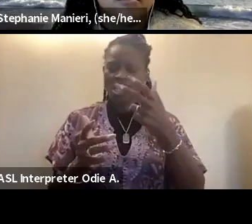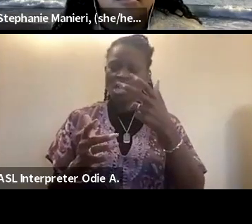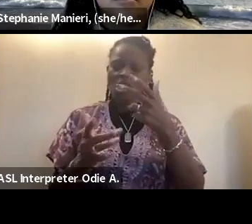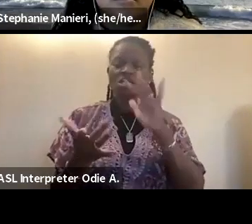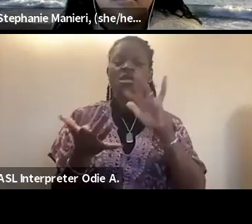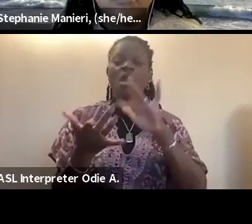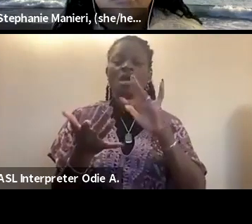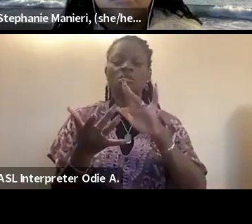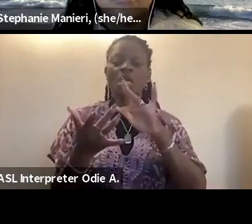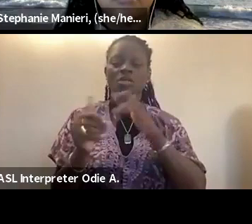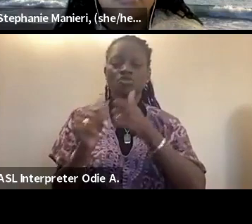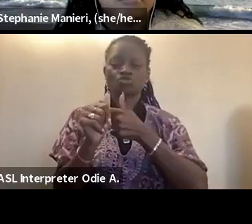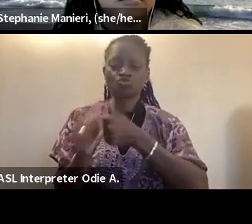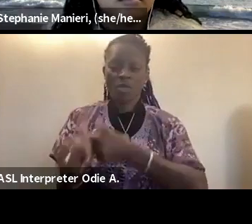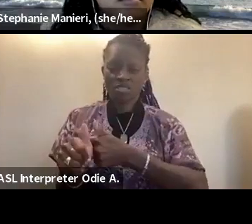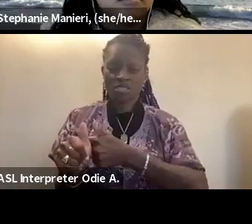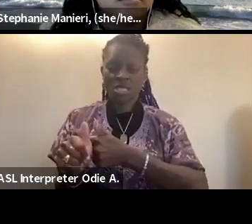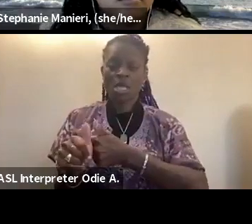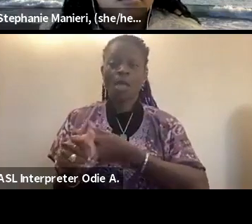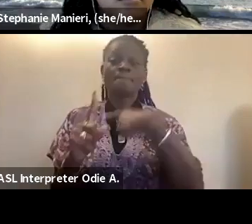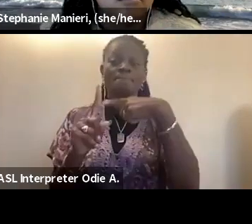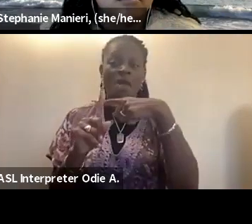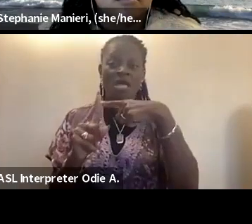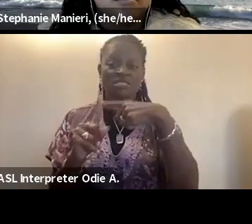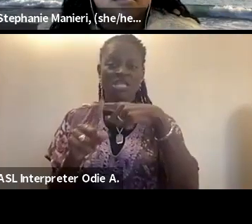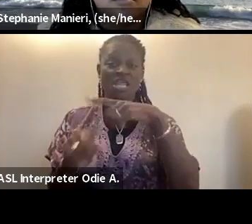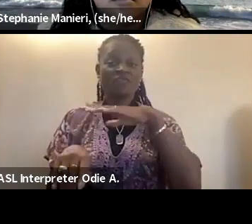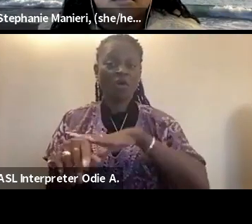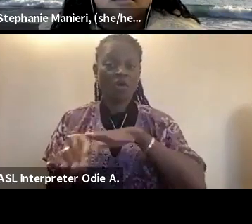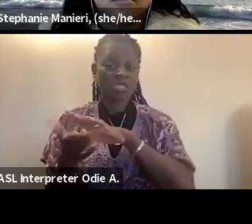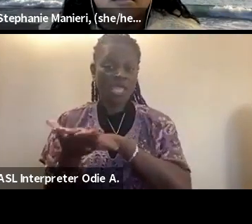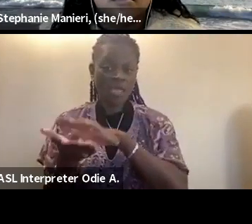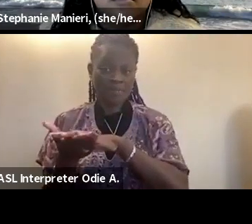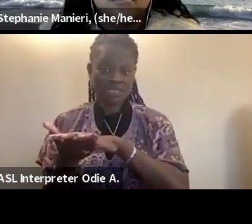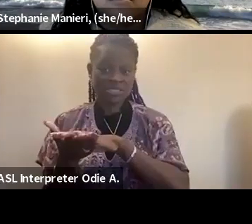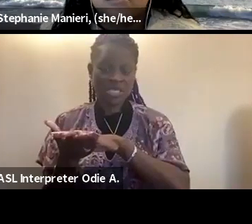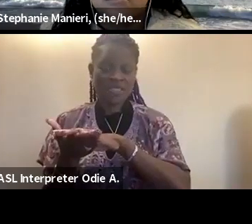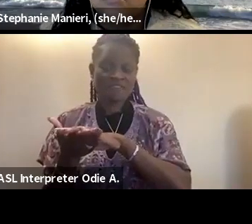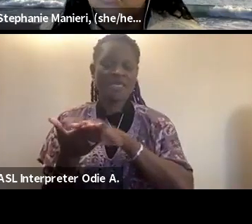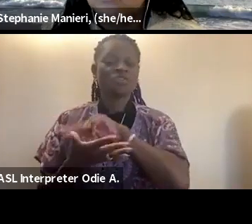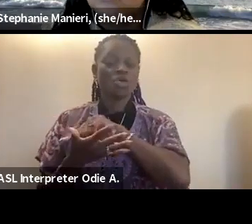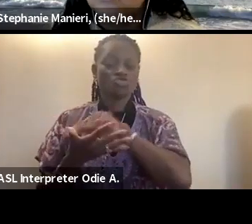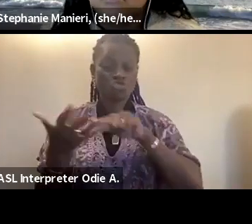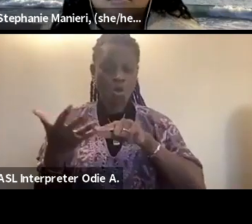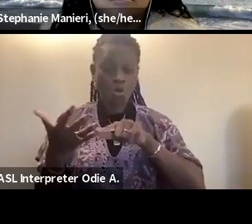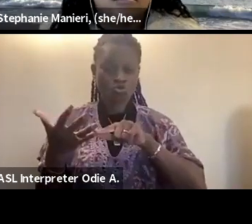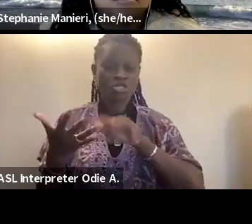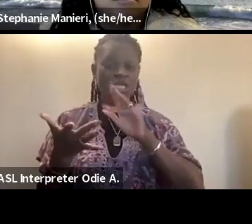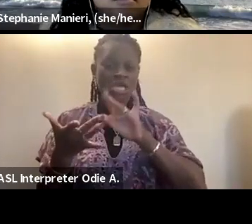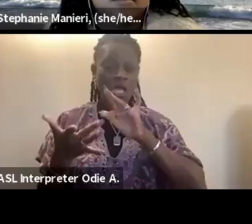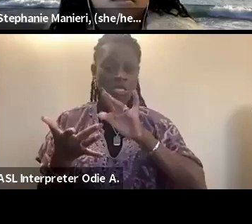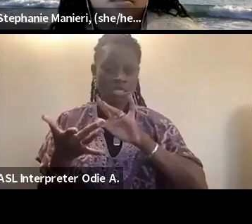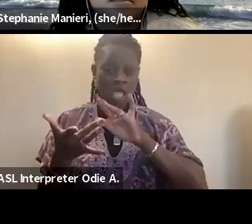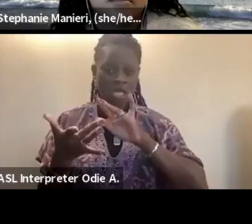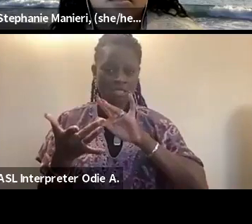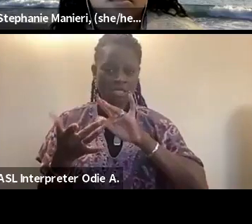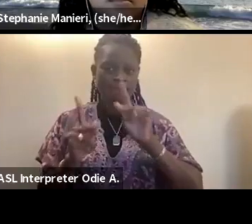A positive case was verified on campus, and then those contacts that we were following then became positive themselves.